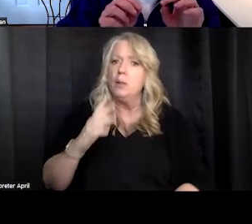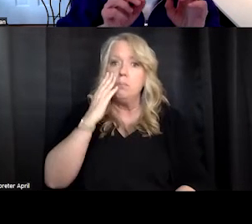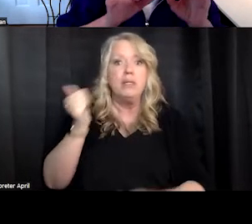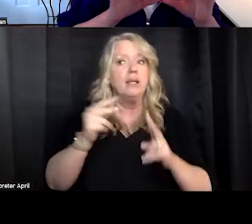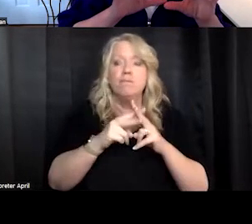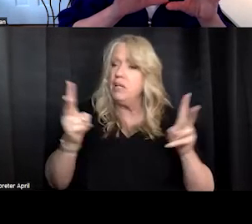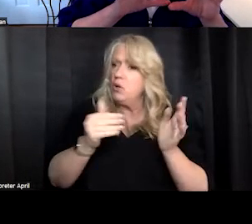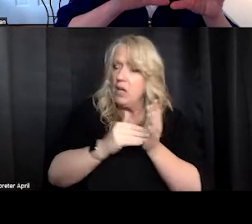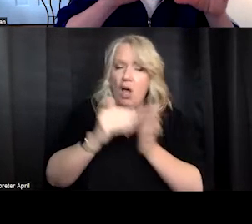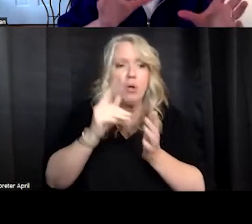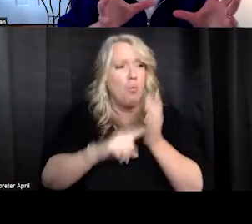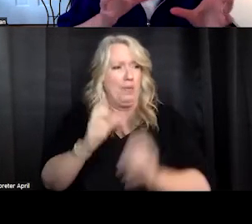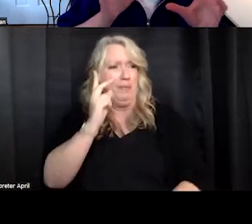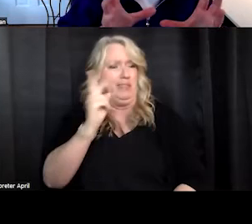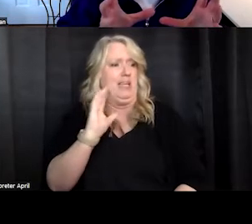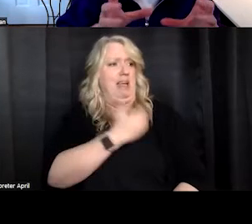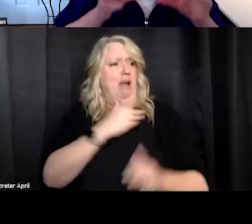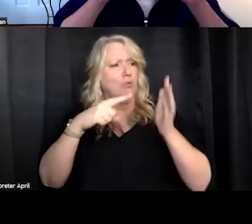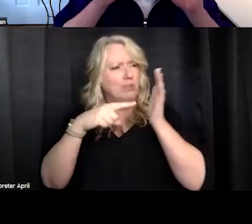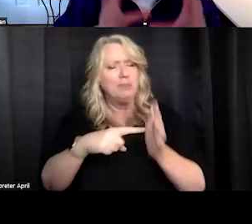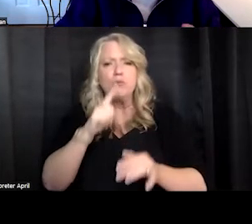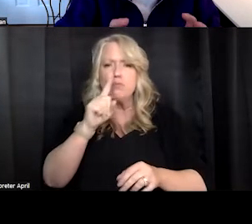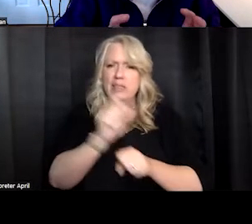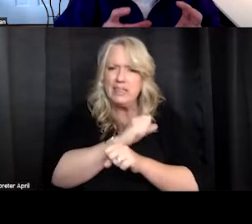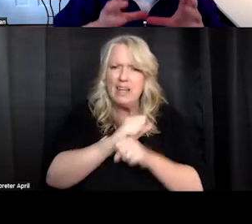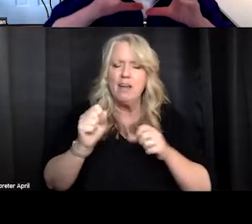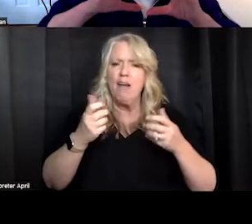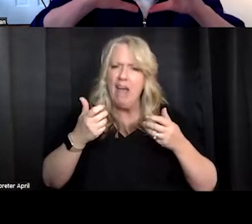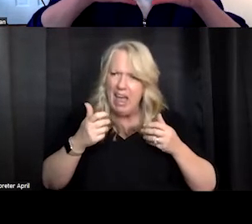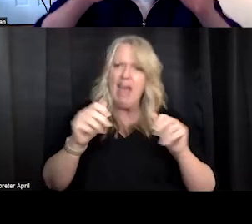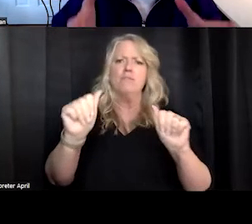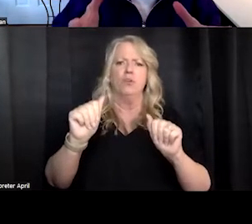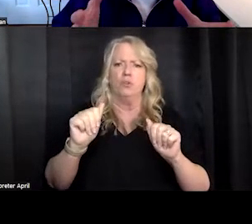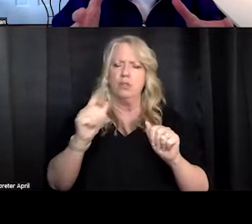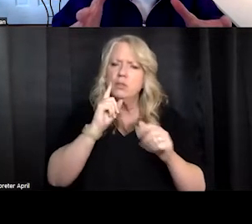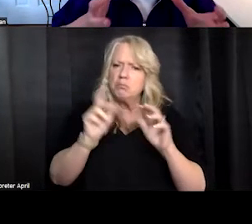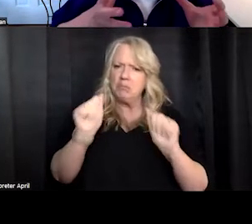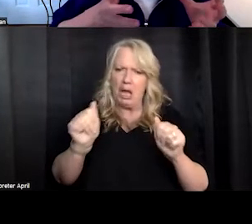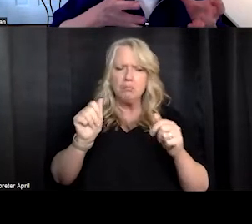ALREADY KNOW HOW TO DO THAT HELPS? WHAT DO, BECAUSE VERY OFTEN, WHAT GETS SEEN AS OUR SYMPTOMS,